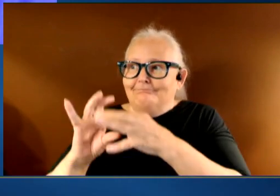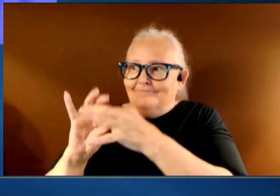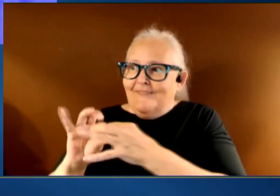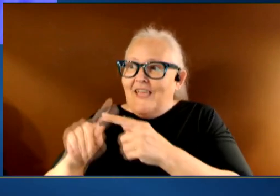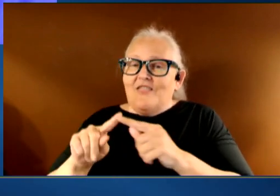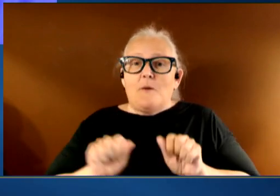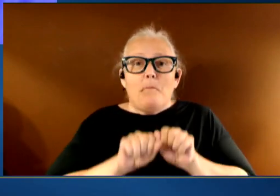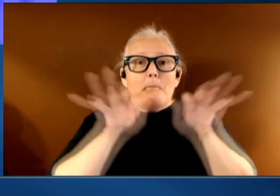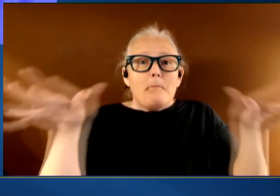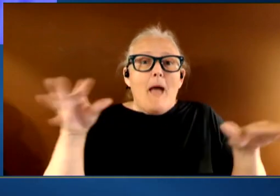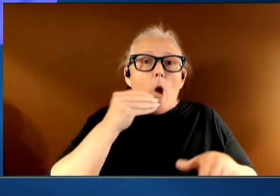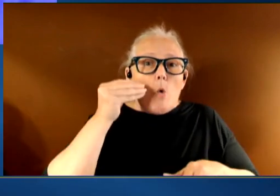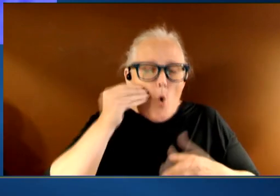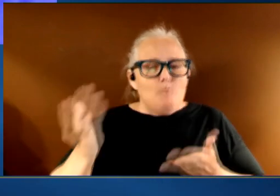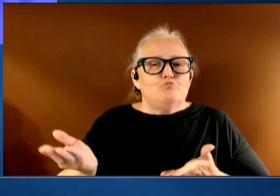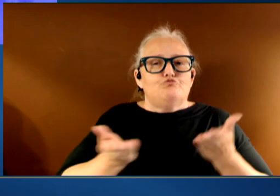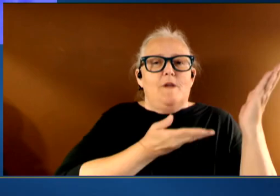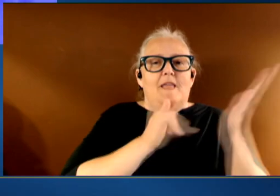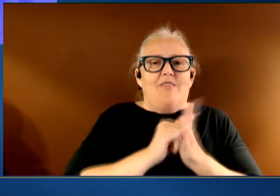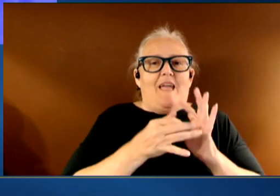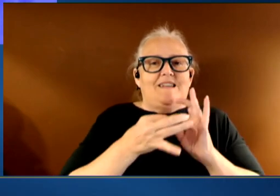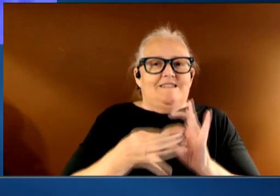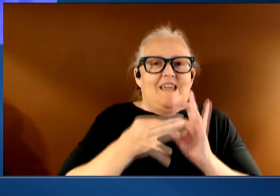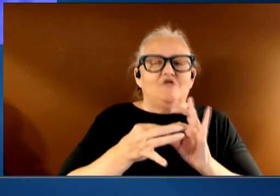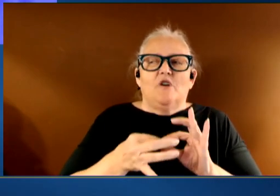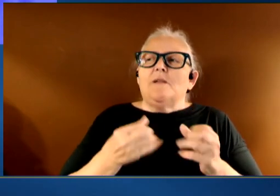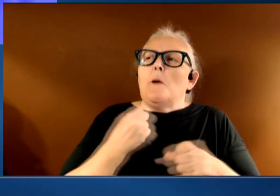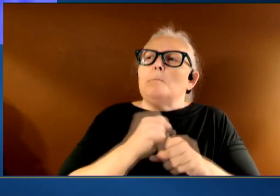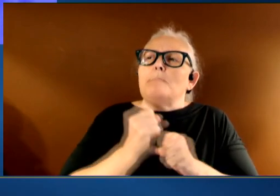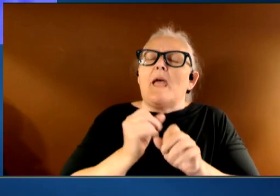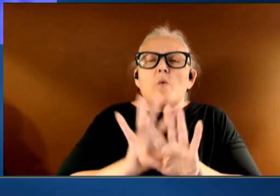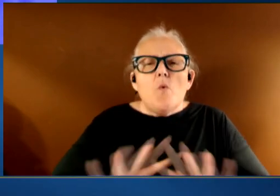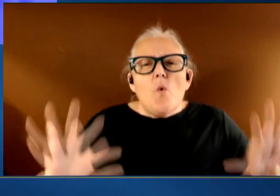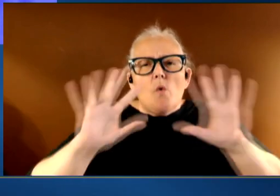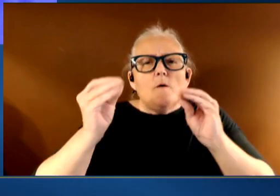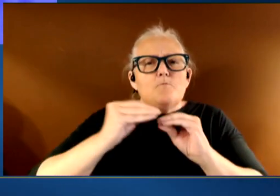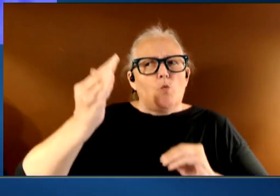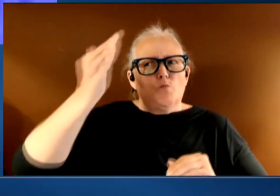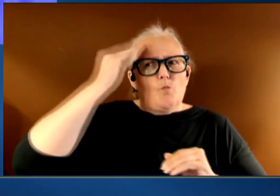and to increase awareness around the country about the impact of sickle cell disease on warriors